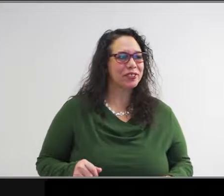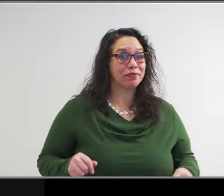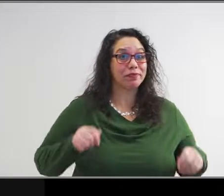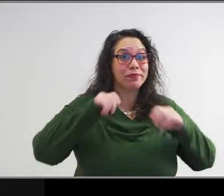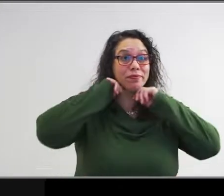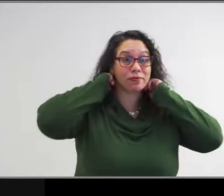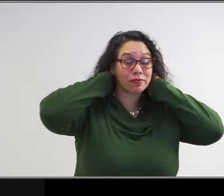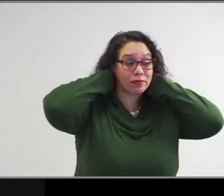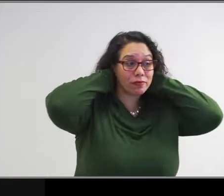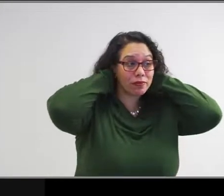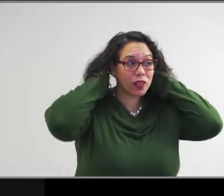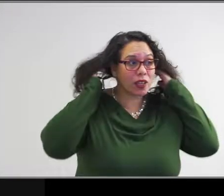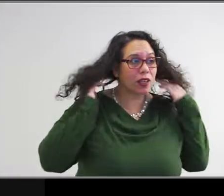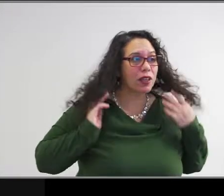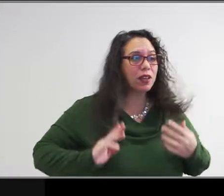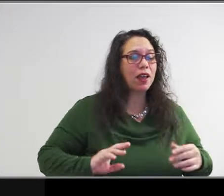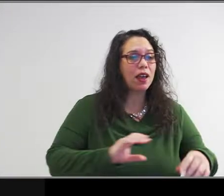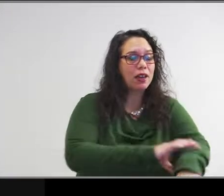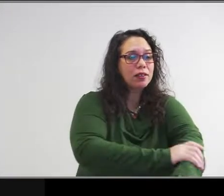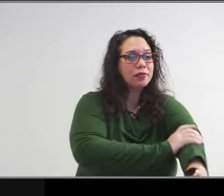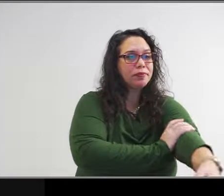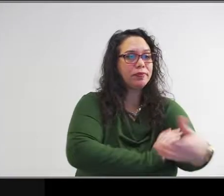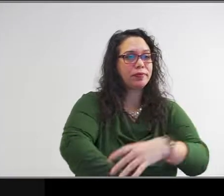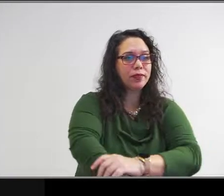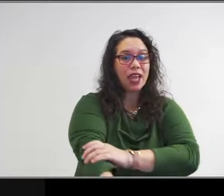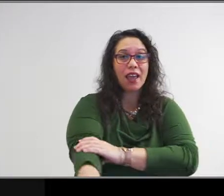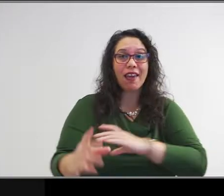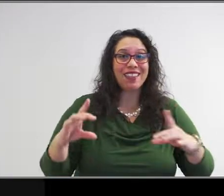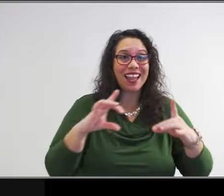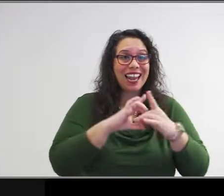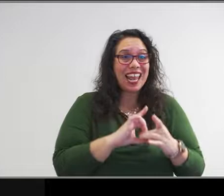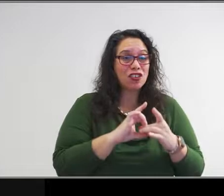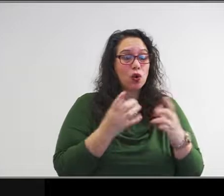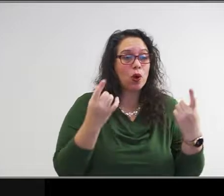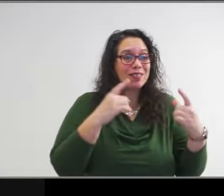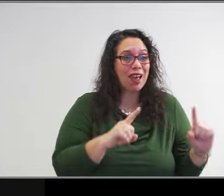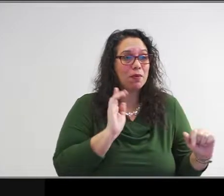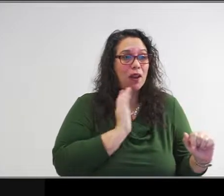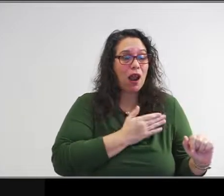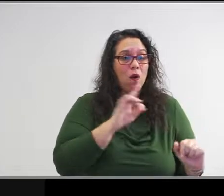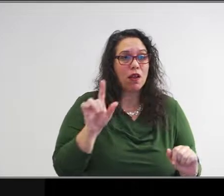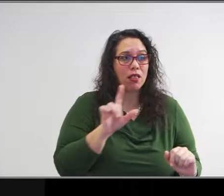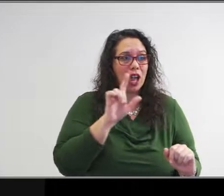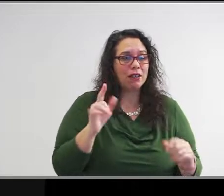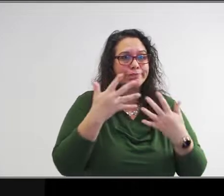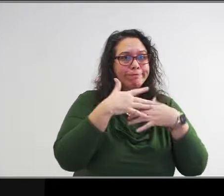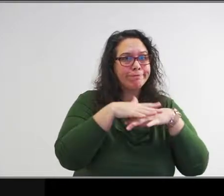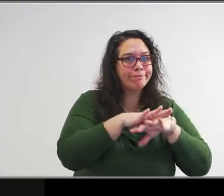The connection to what is happening in our libraries and integration of site and district level initiatives